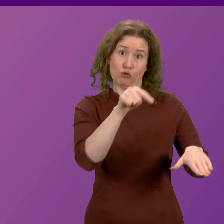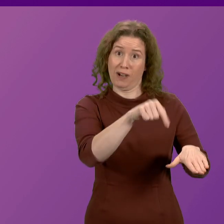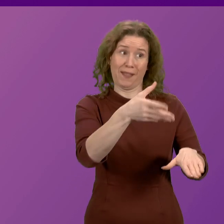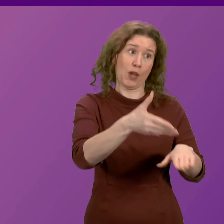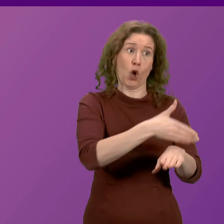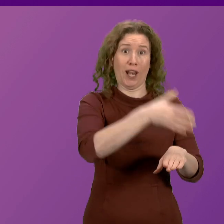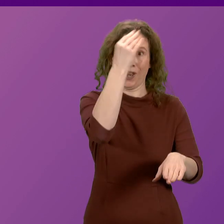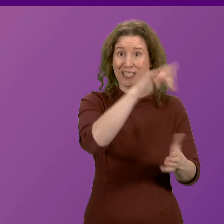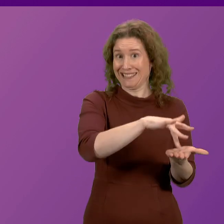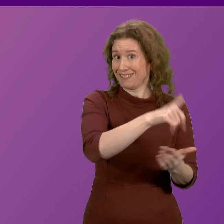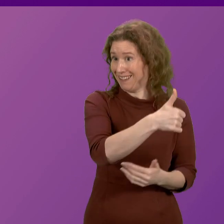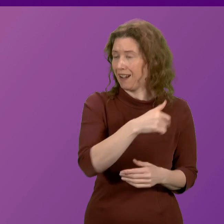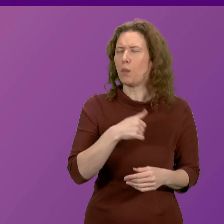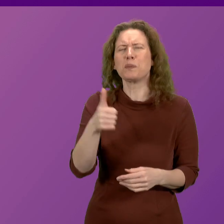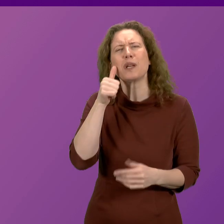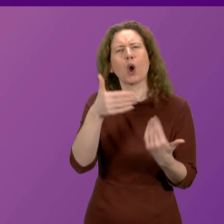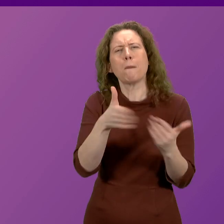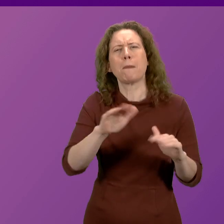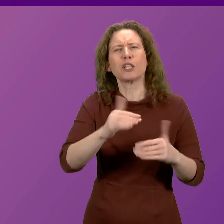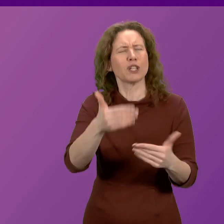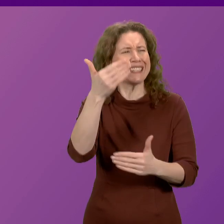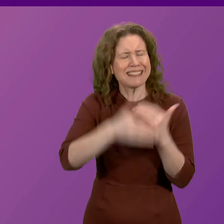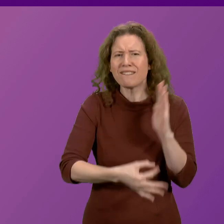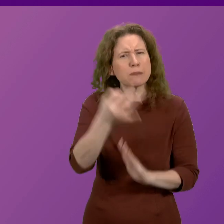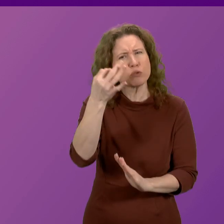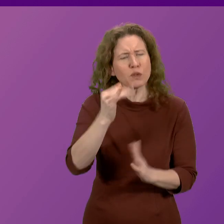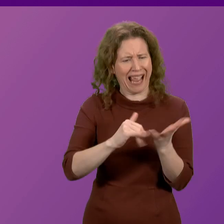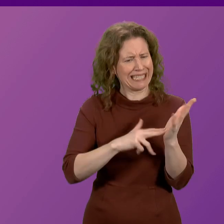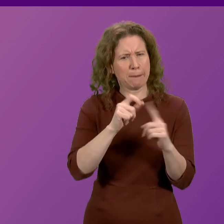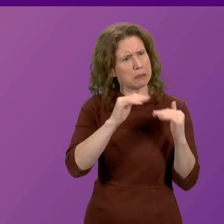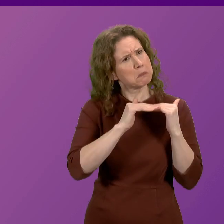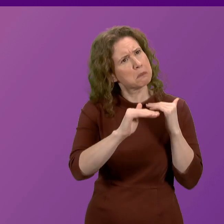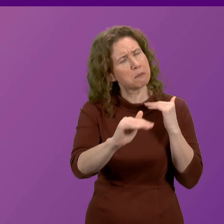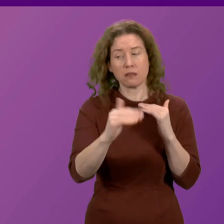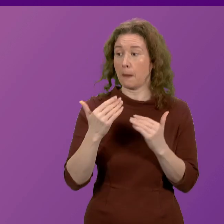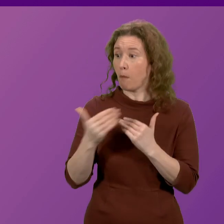We know that public services never improve under the SNP. More taxpayers’ money is going to the